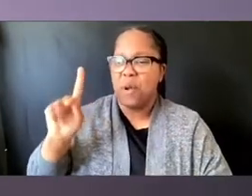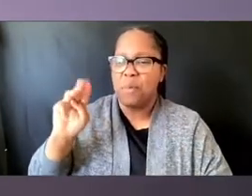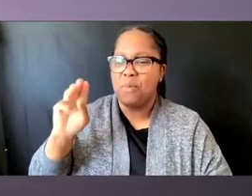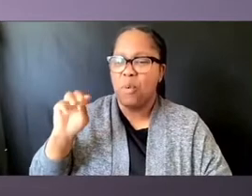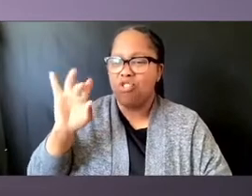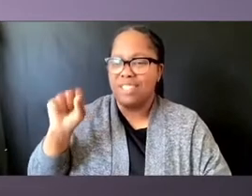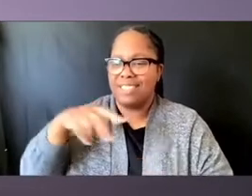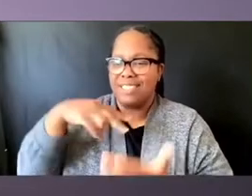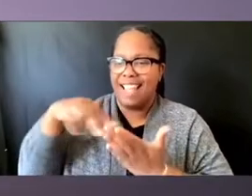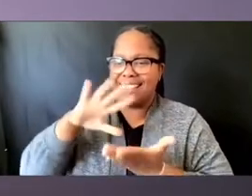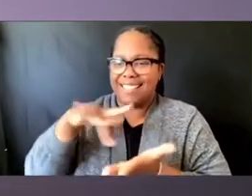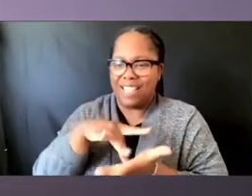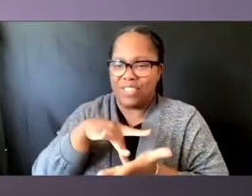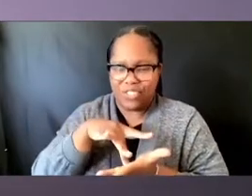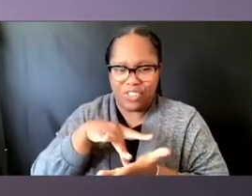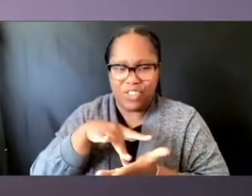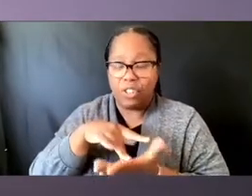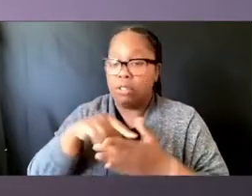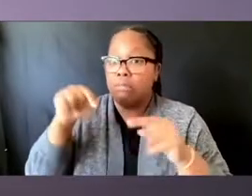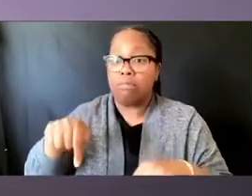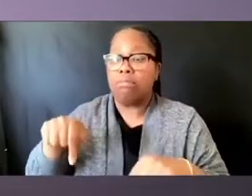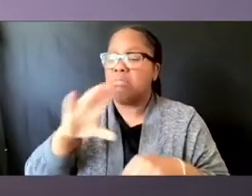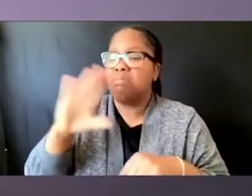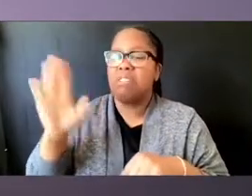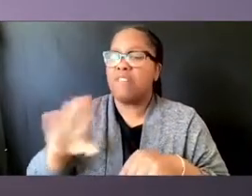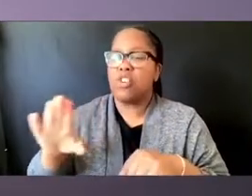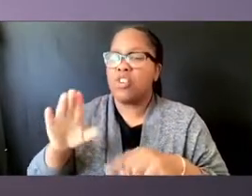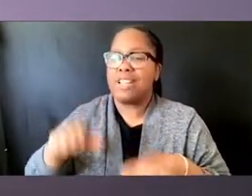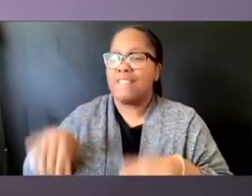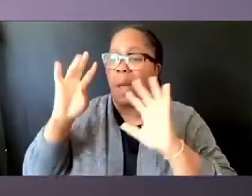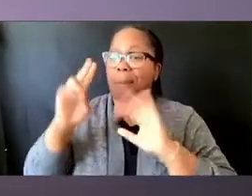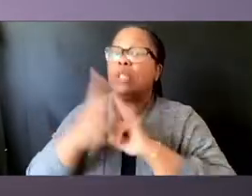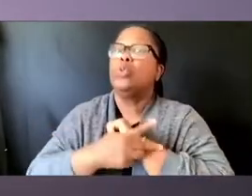We are on the unceded territory of the Lenape people